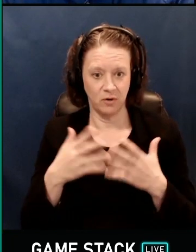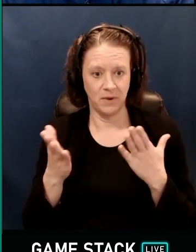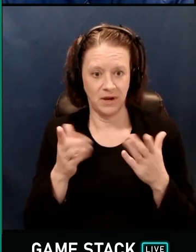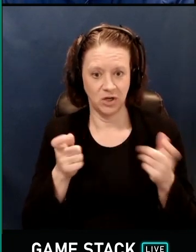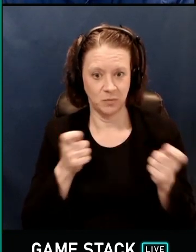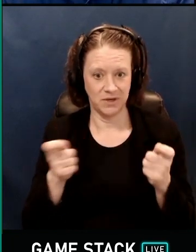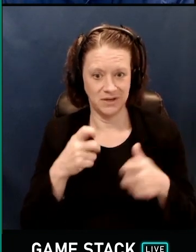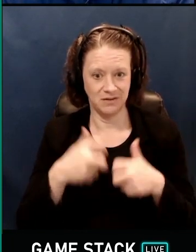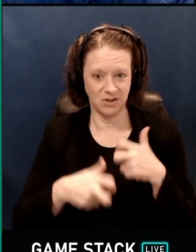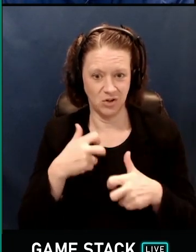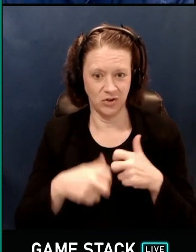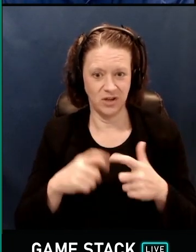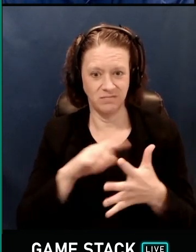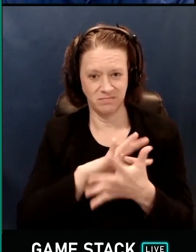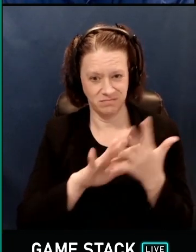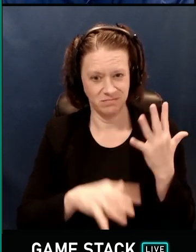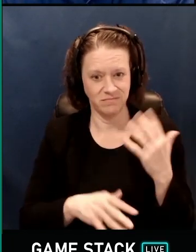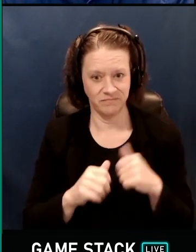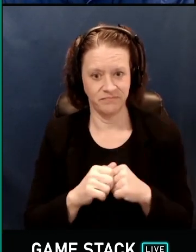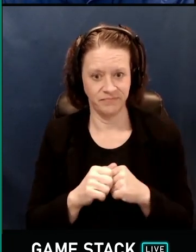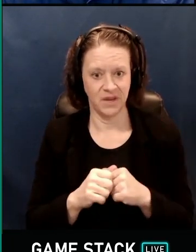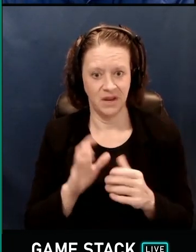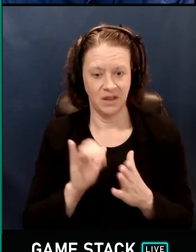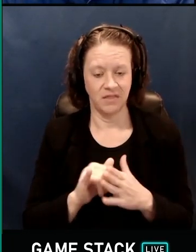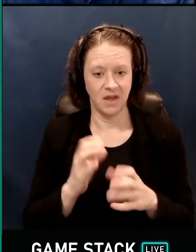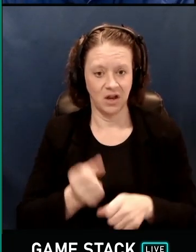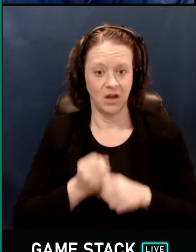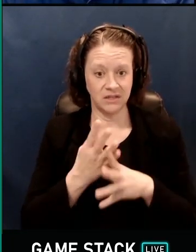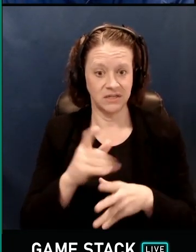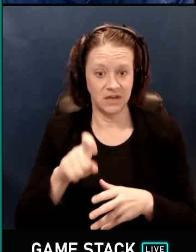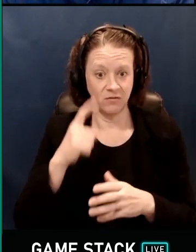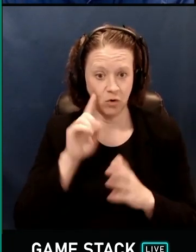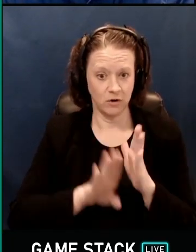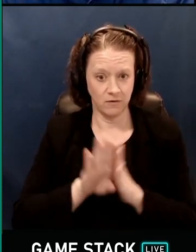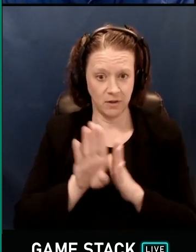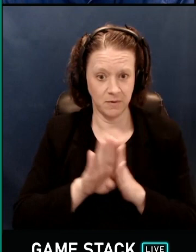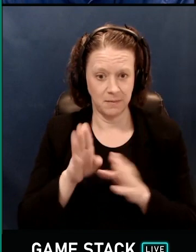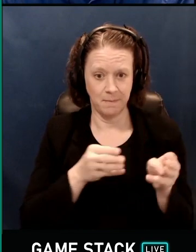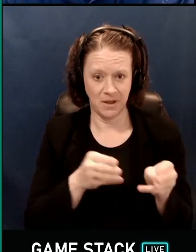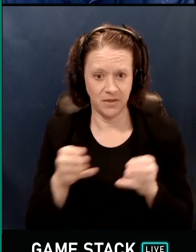It created a need for a development method that lives in the cloud,